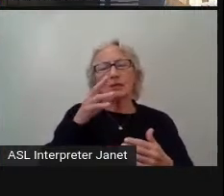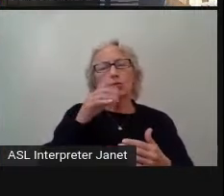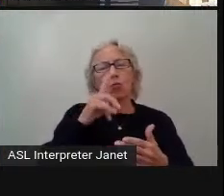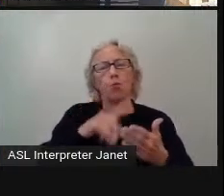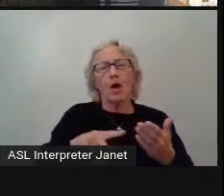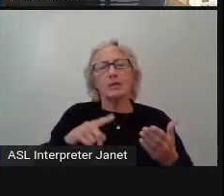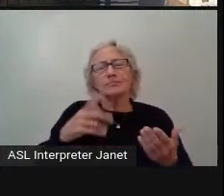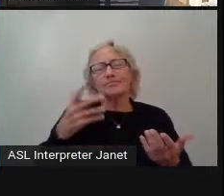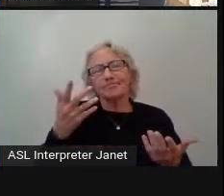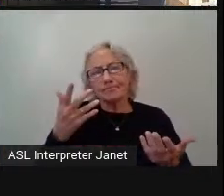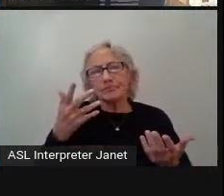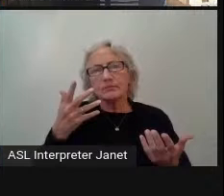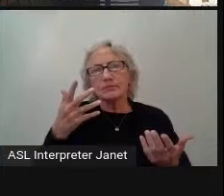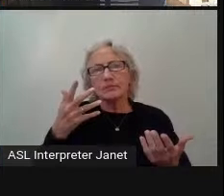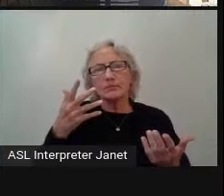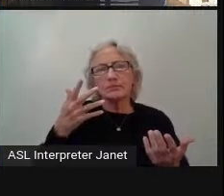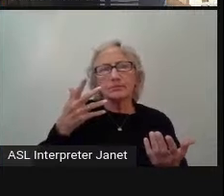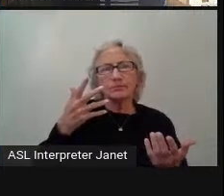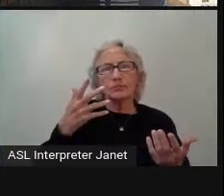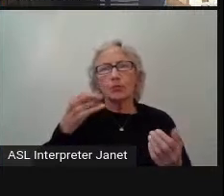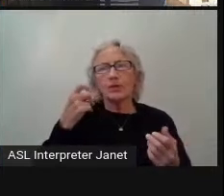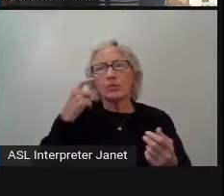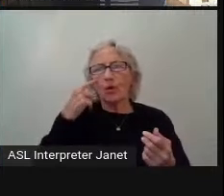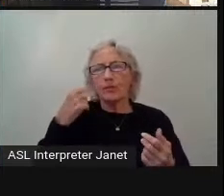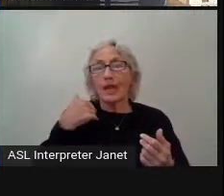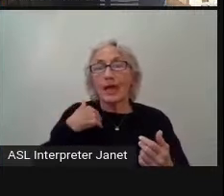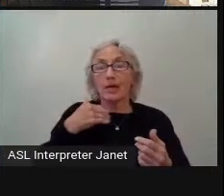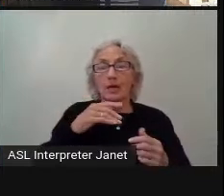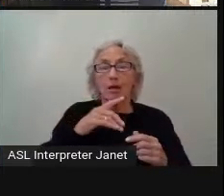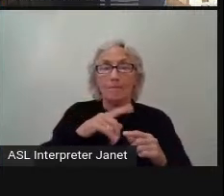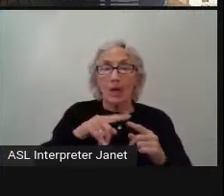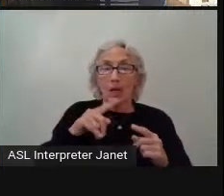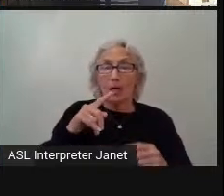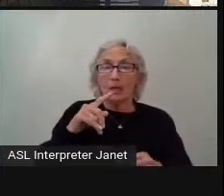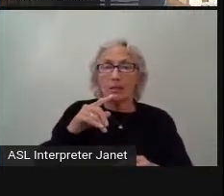Anyway it was like what we thought we had.